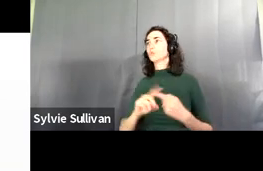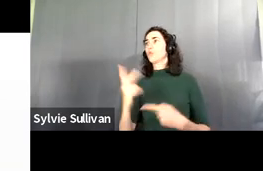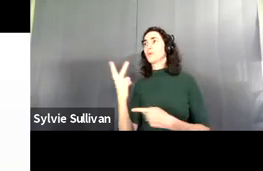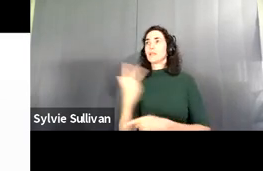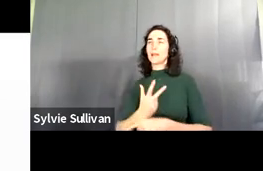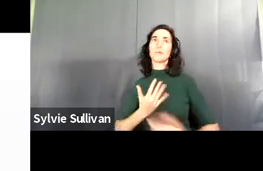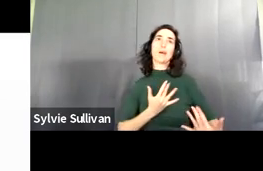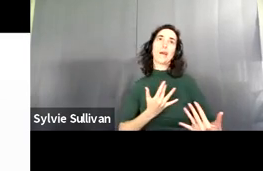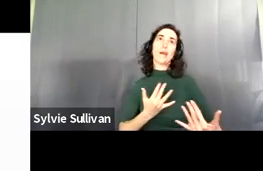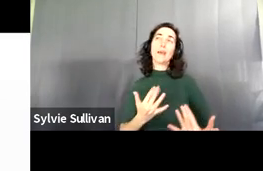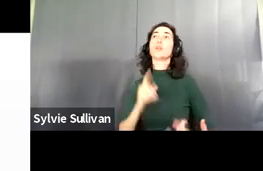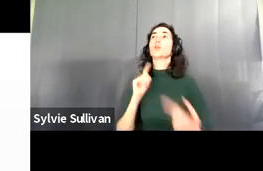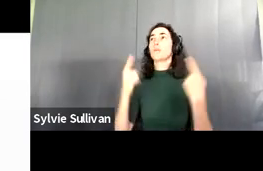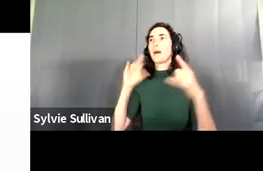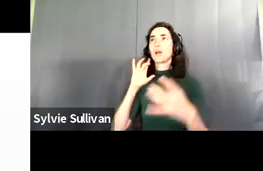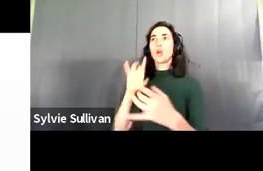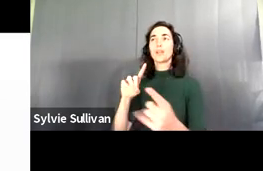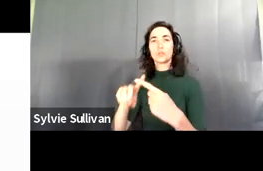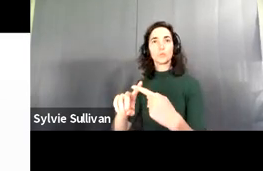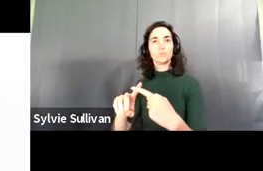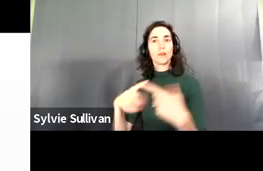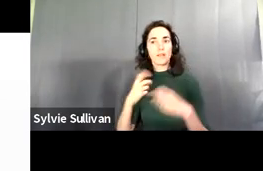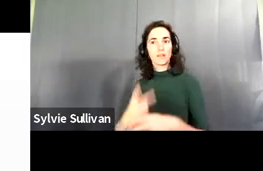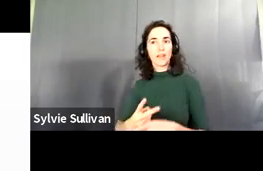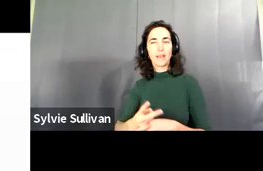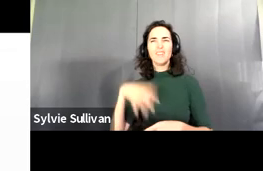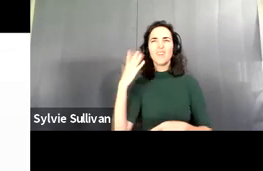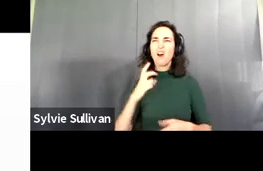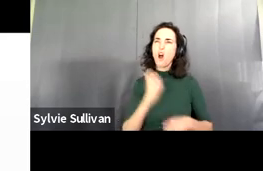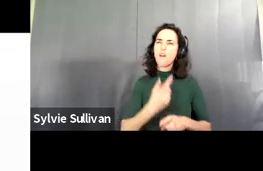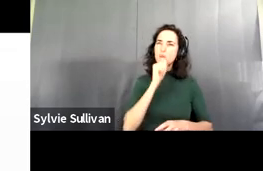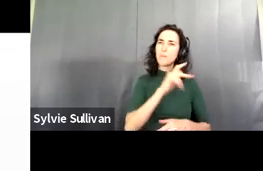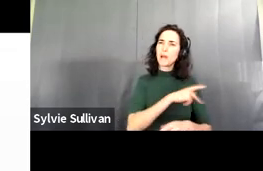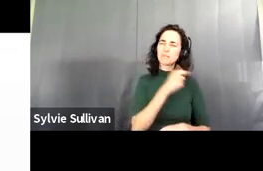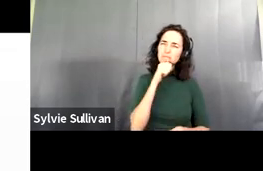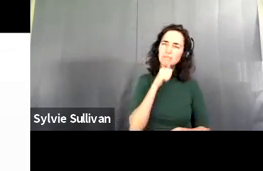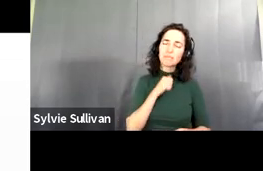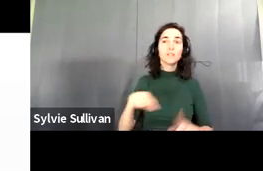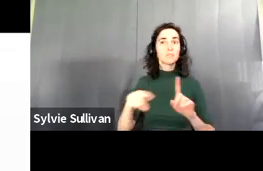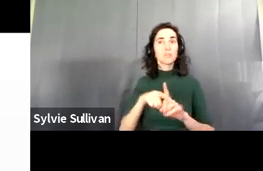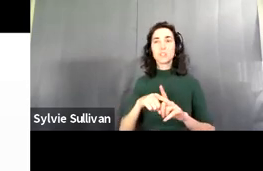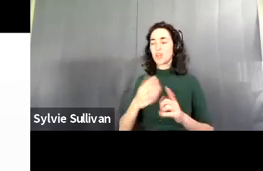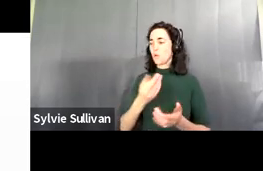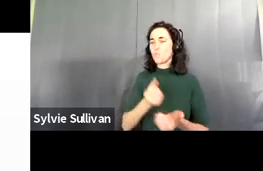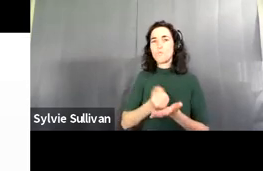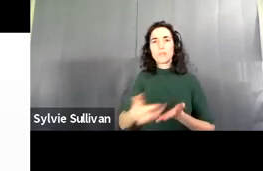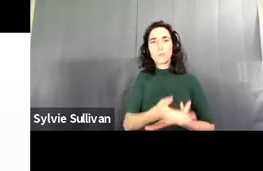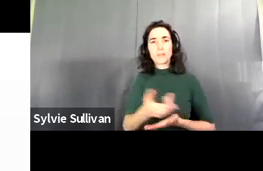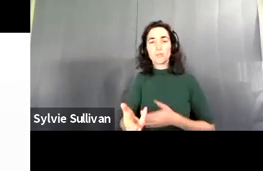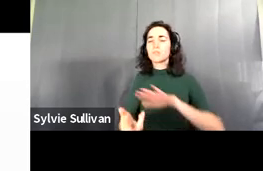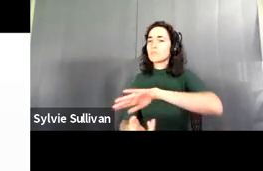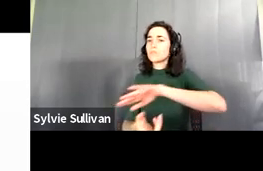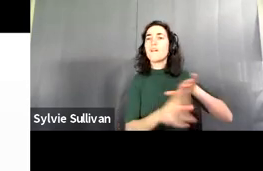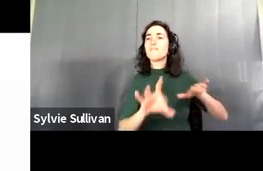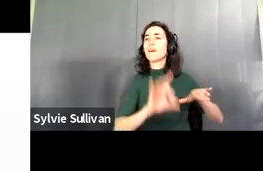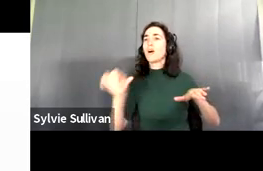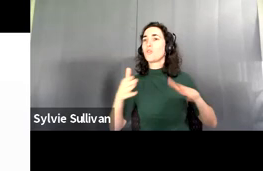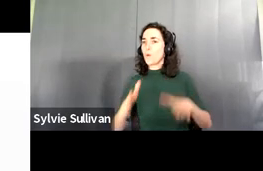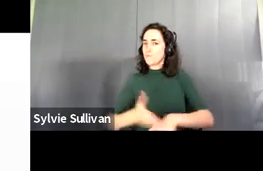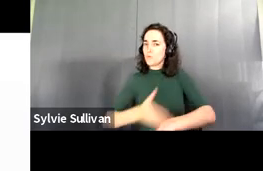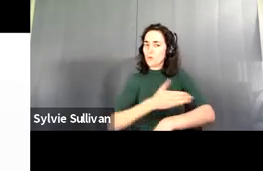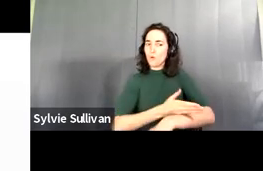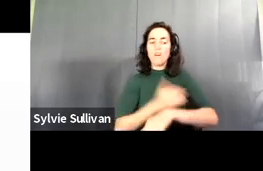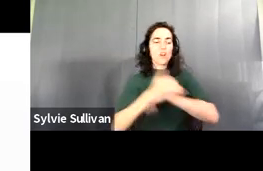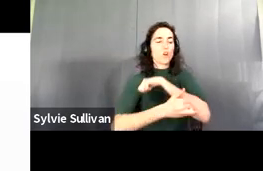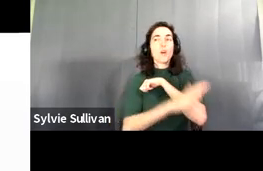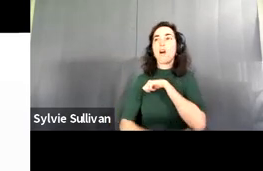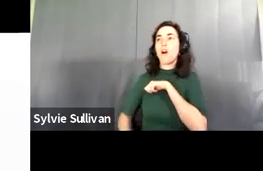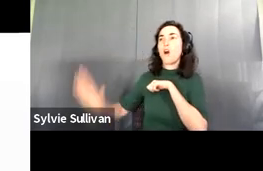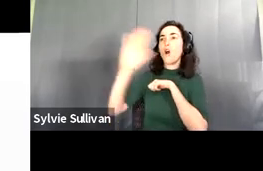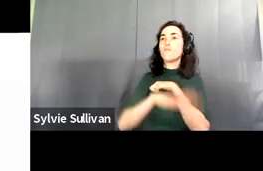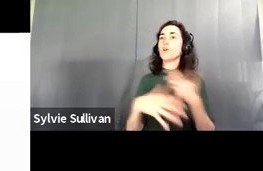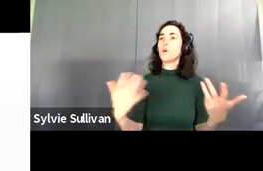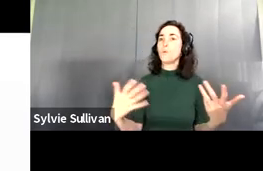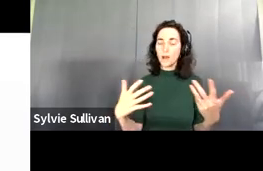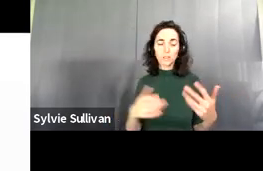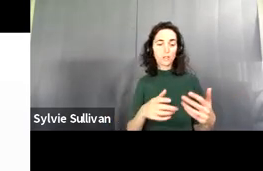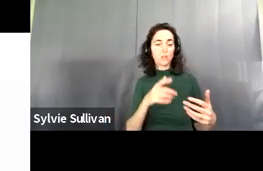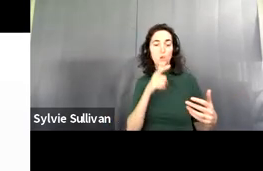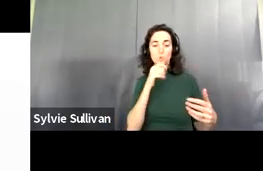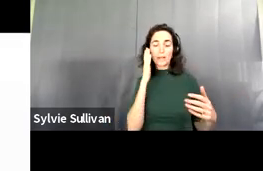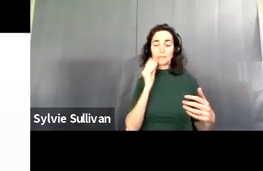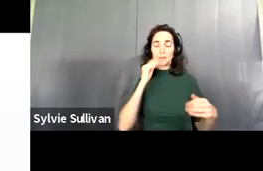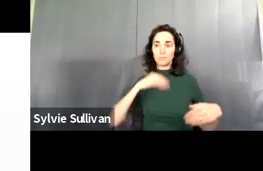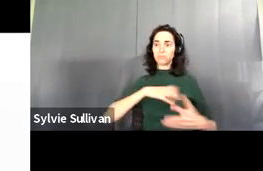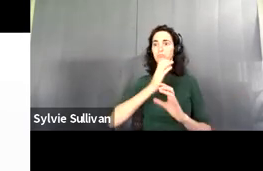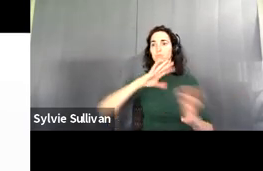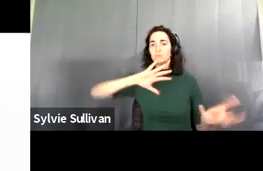This approach is difficult for patients, and waste a lot of resources, but the crisis now model outlined tested and proven alternative, a way to improve crisis systems across the country by expanding the options for those of us in a crisis, while reducing